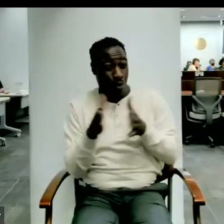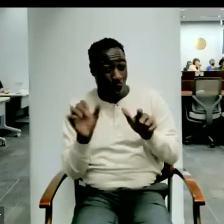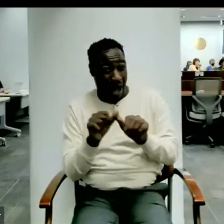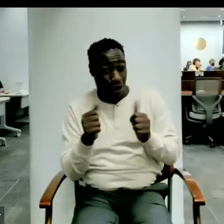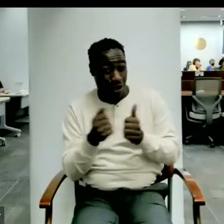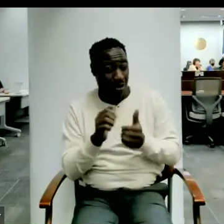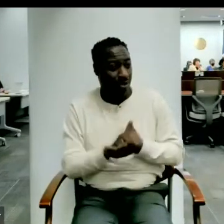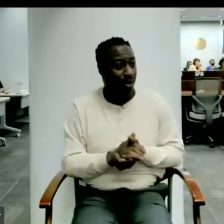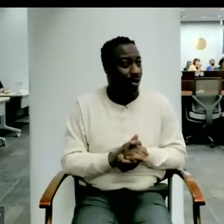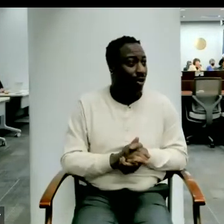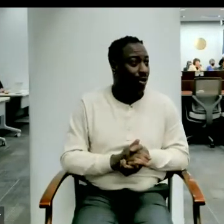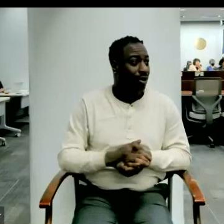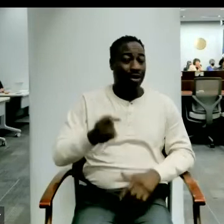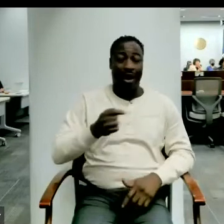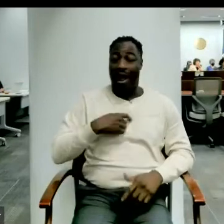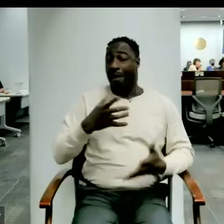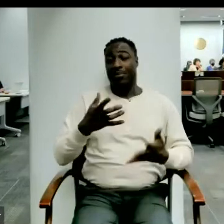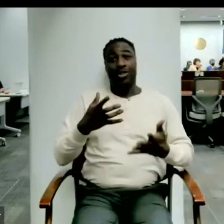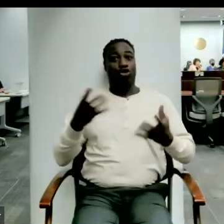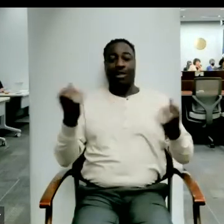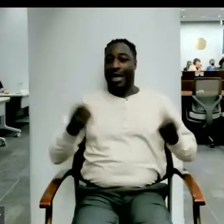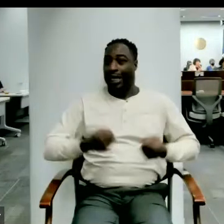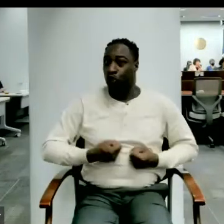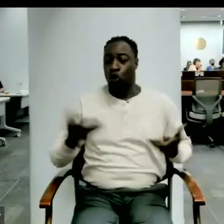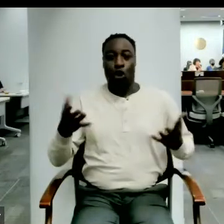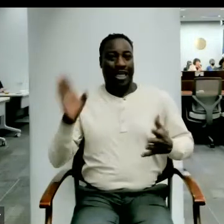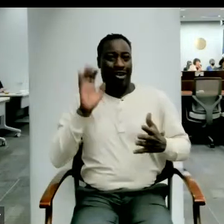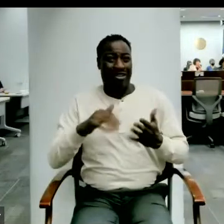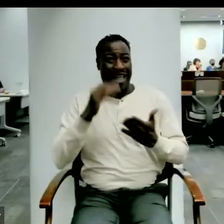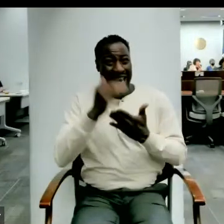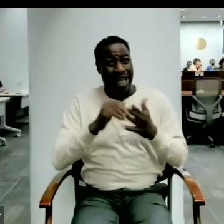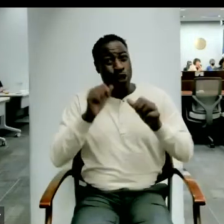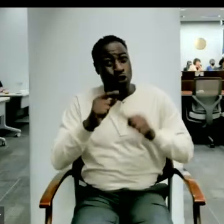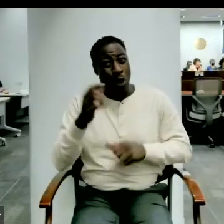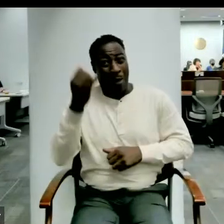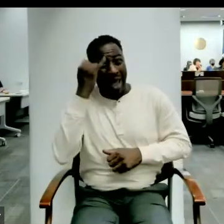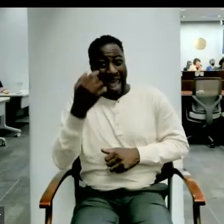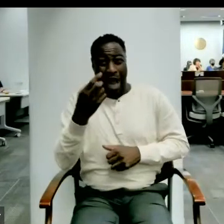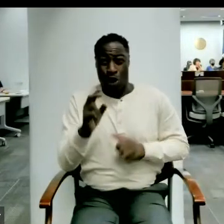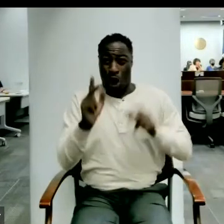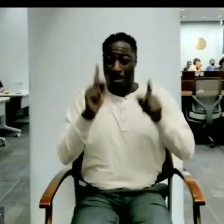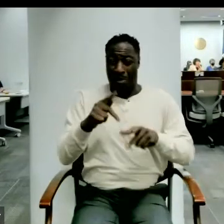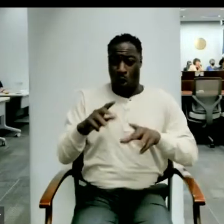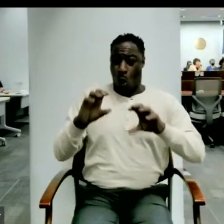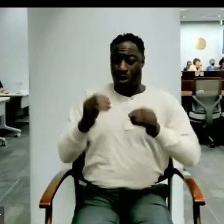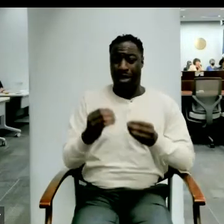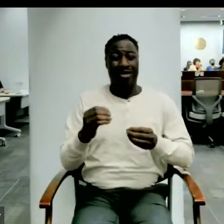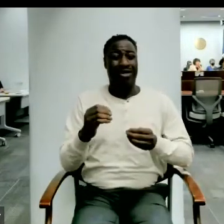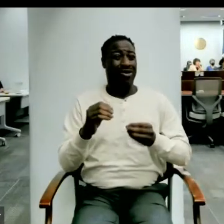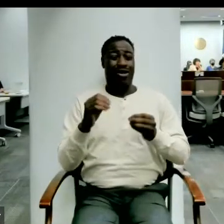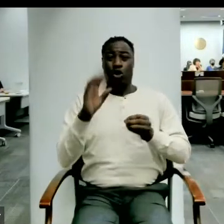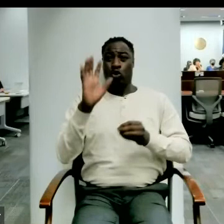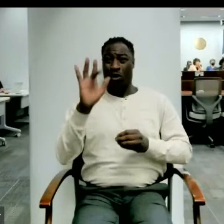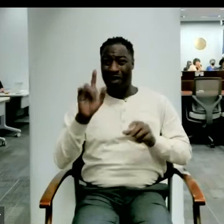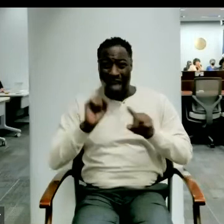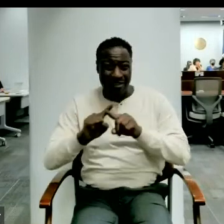I'm exhausted just hearing that list. So can you imagine the HR professional in an organization with 25 to 50 people who